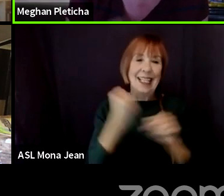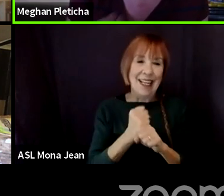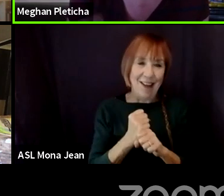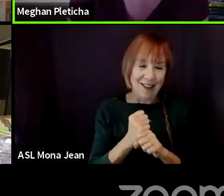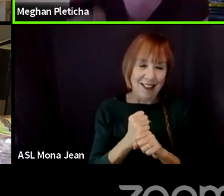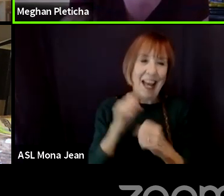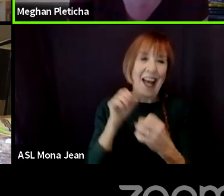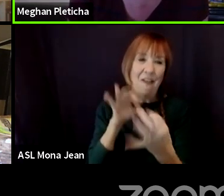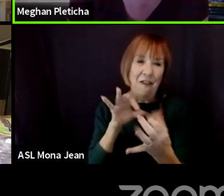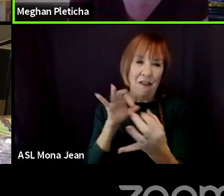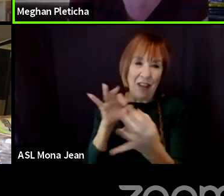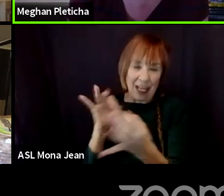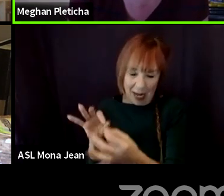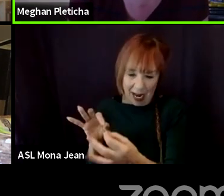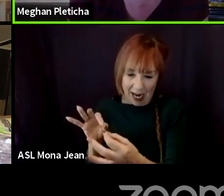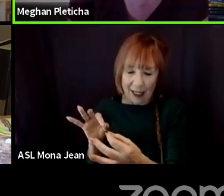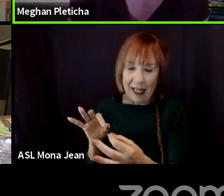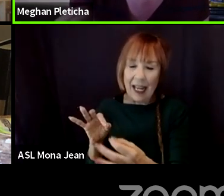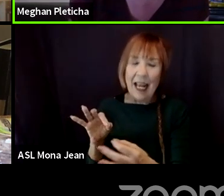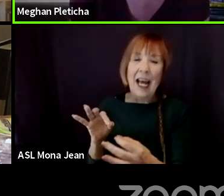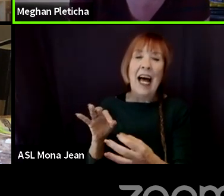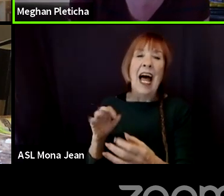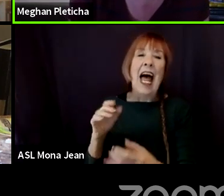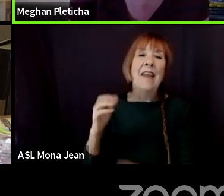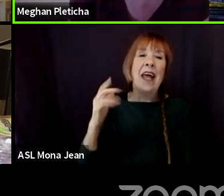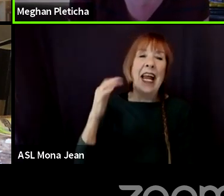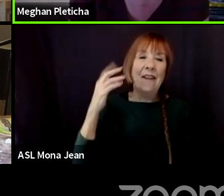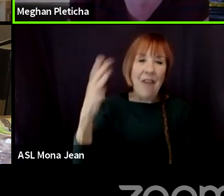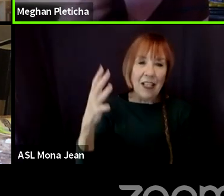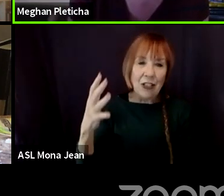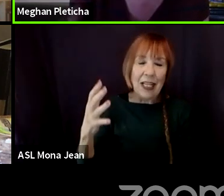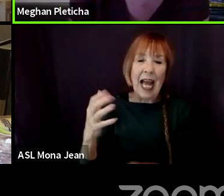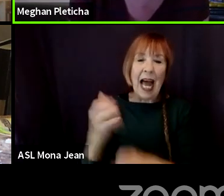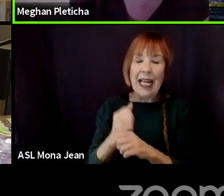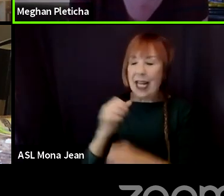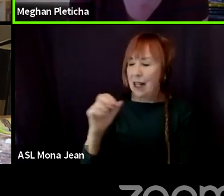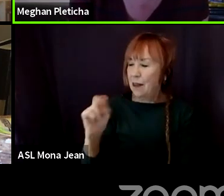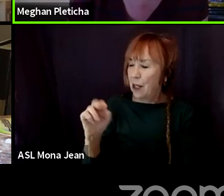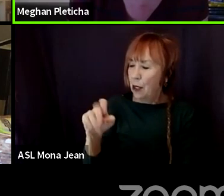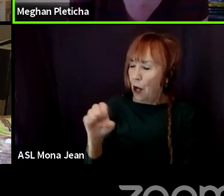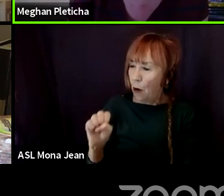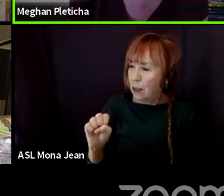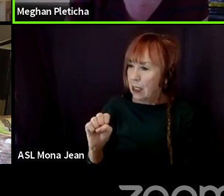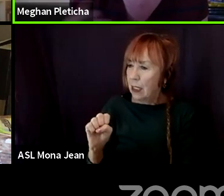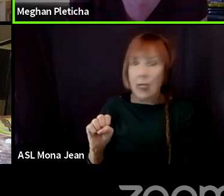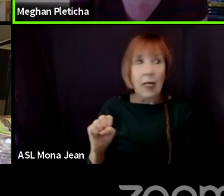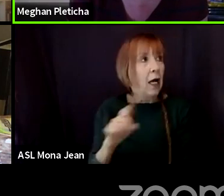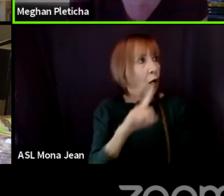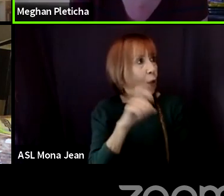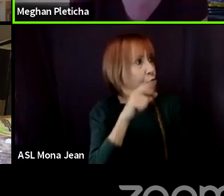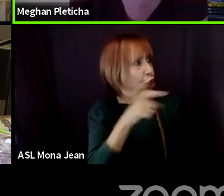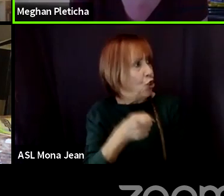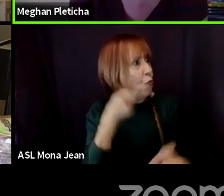usually there's a point where I will get the note. Oh, have you punched through stuff yet, are there jokes in here?